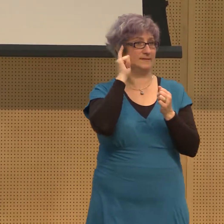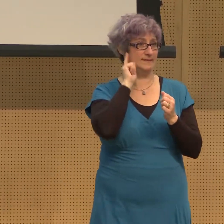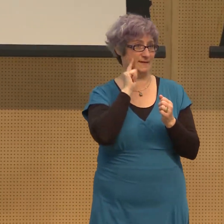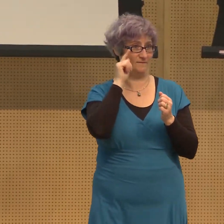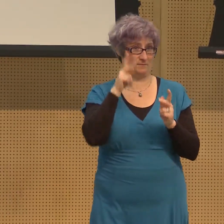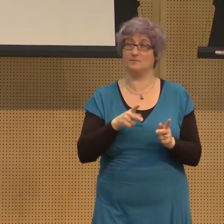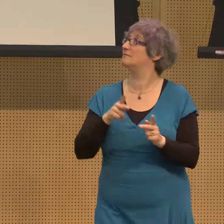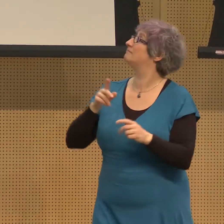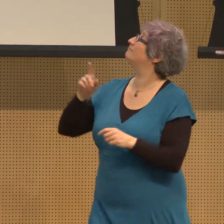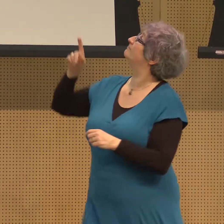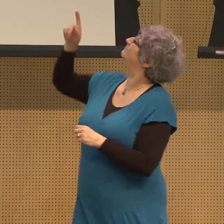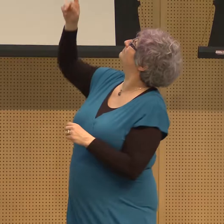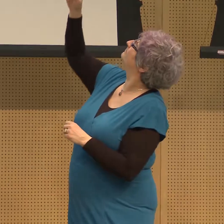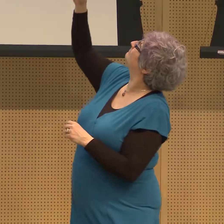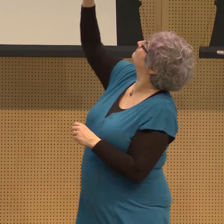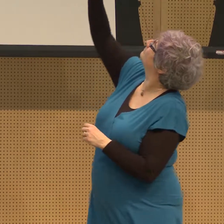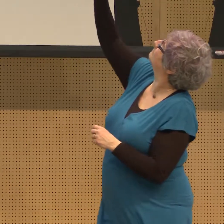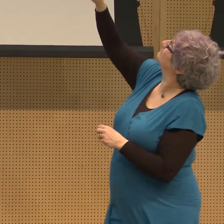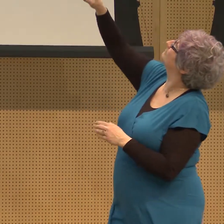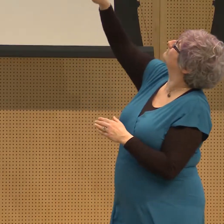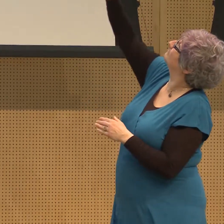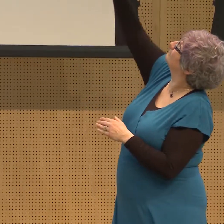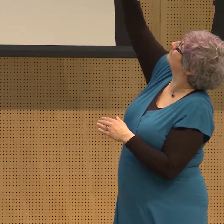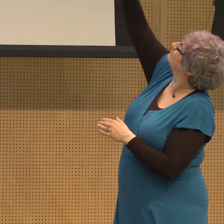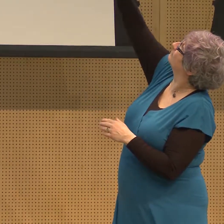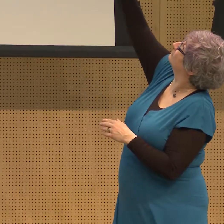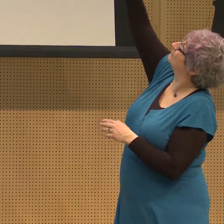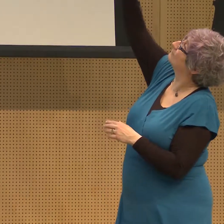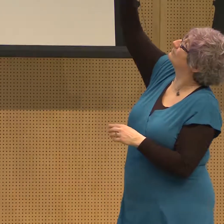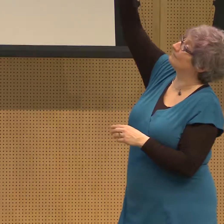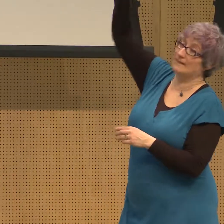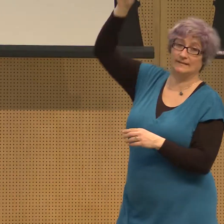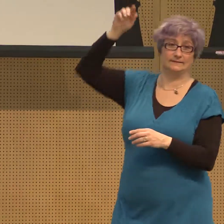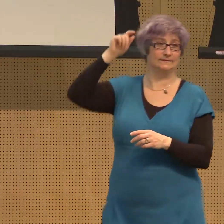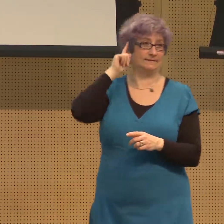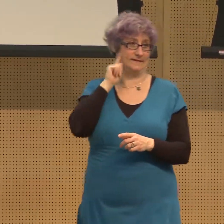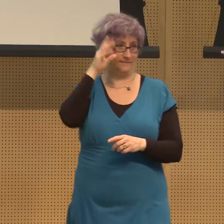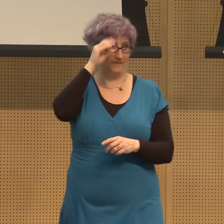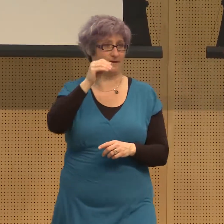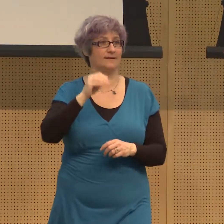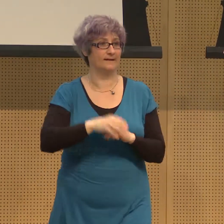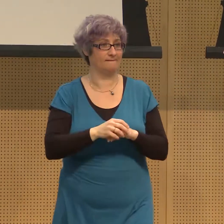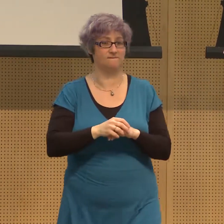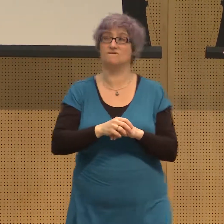This is one of the families that has a deaf child in it. She is right on the--